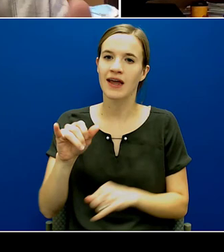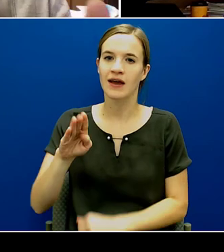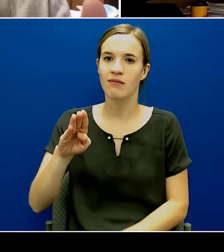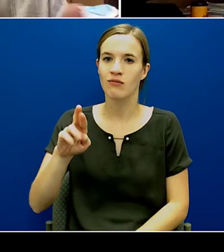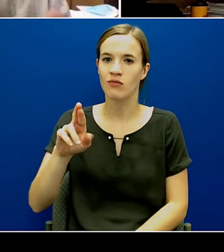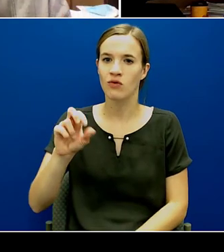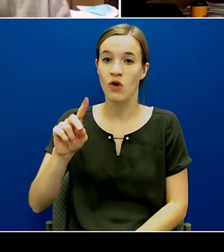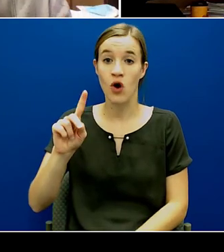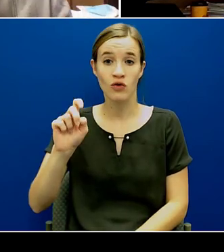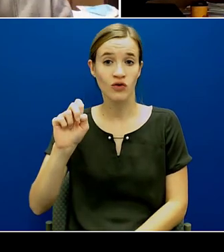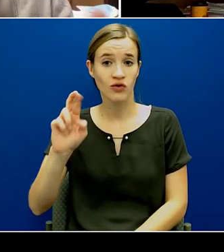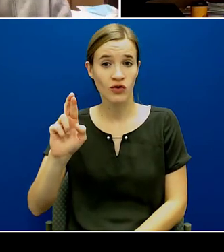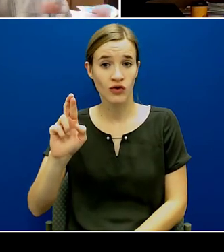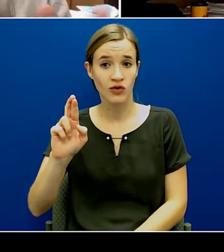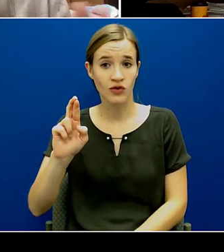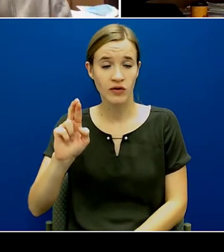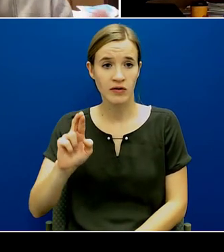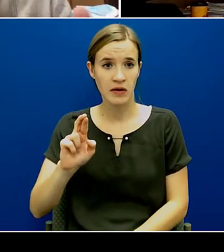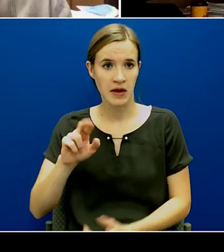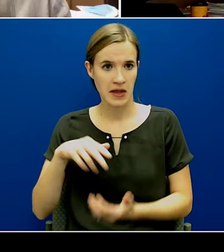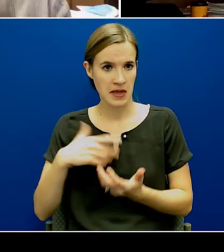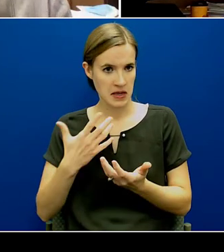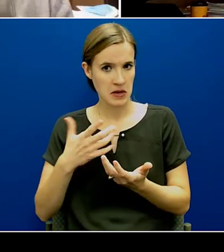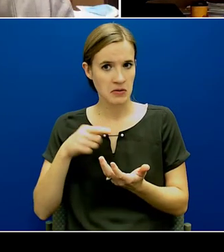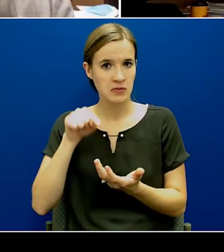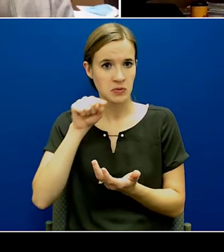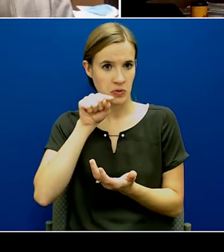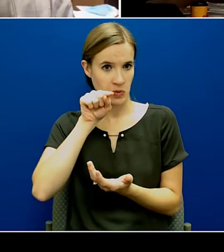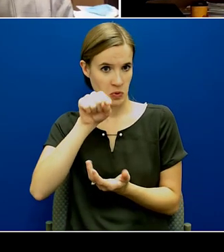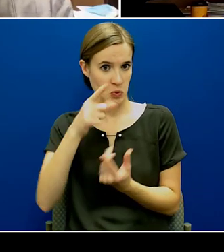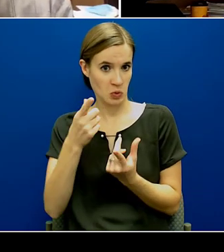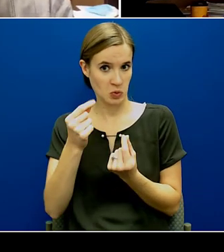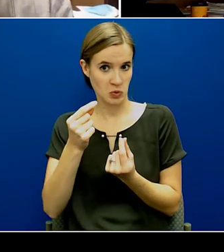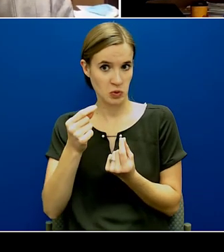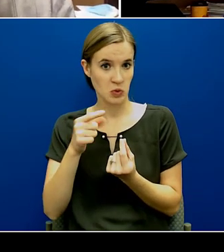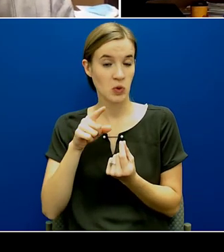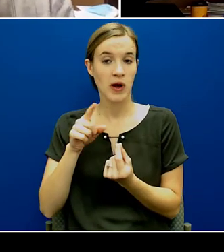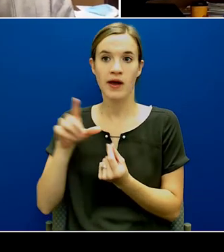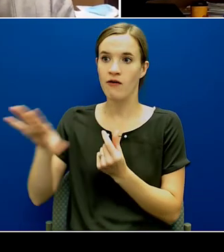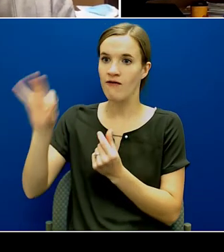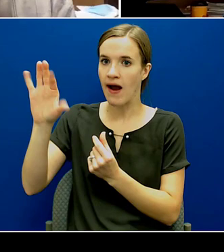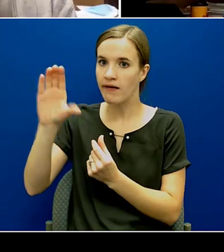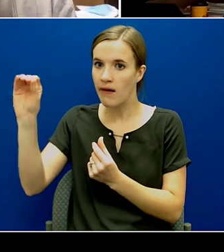one of their programs dealing with rural public transportation, so an individual would